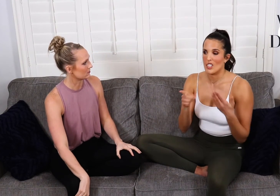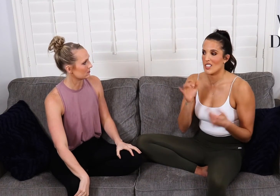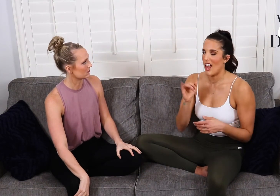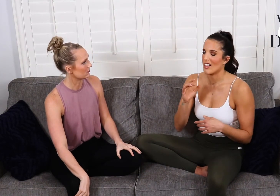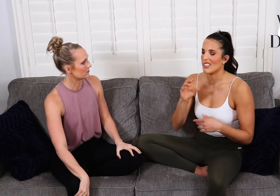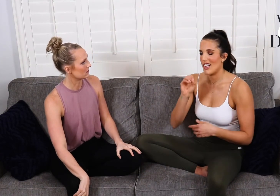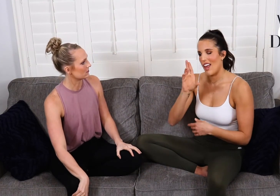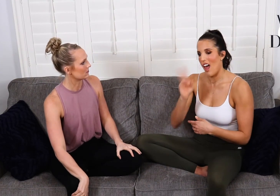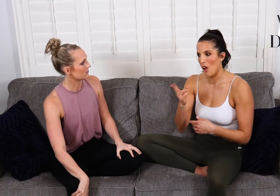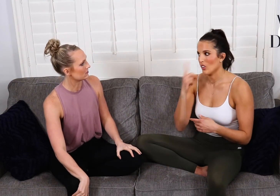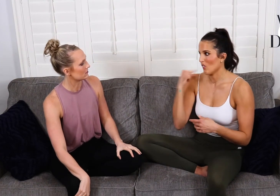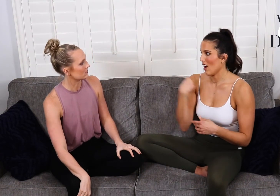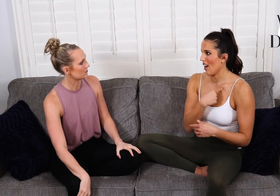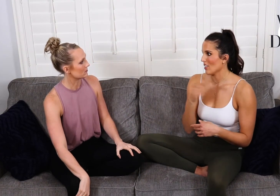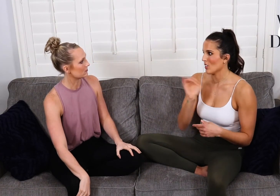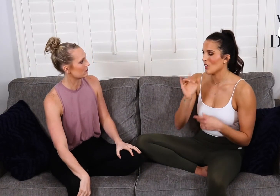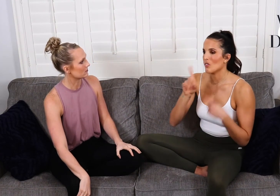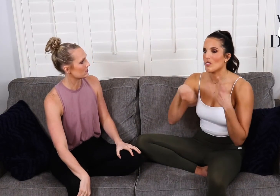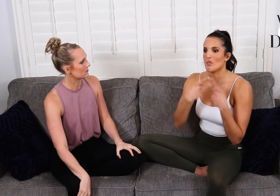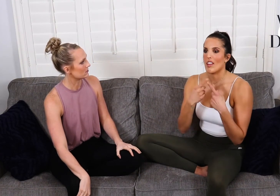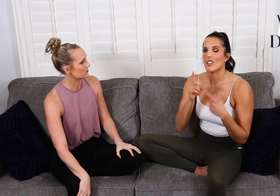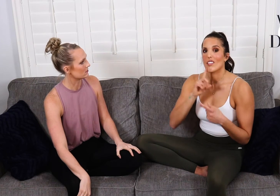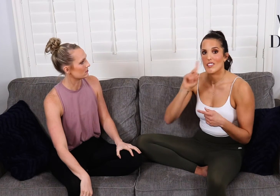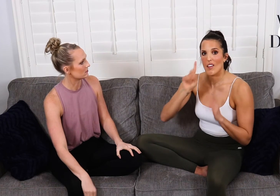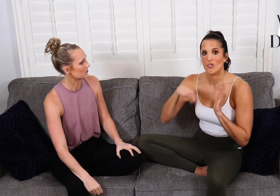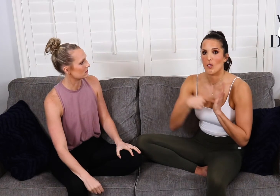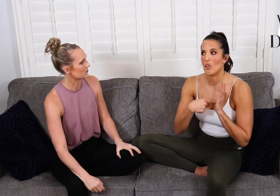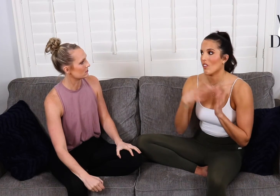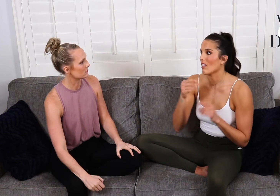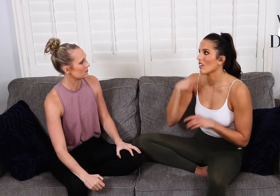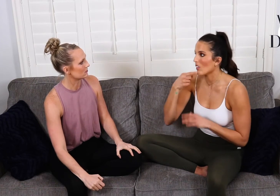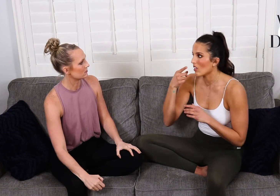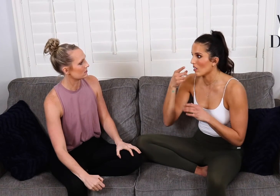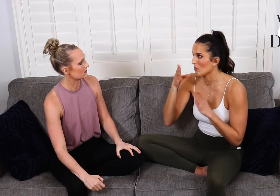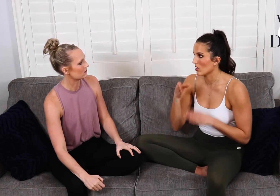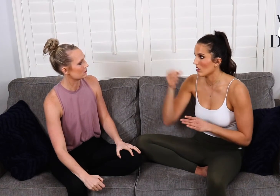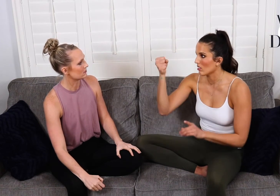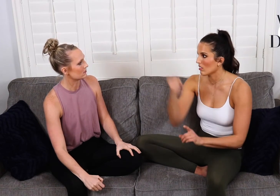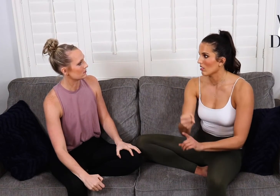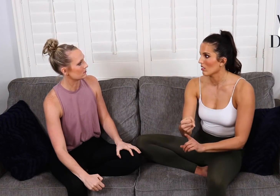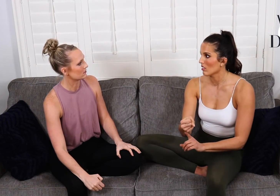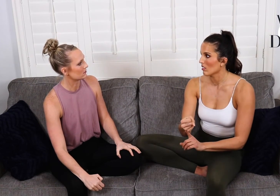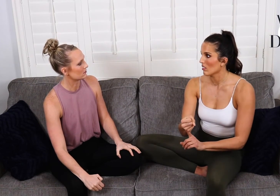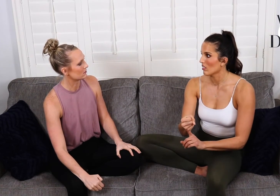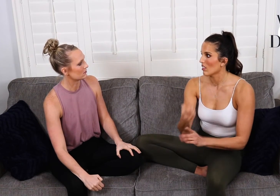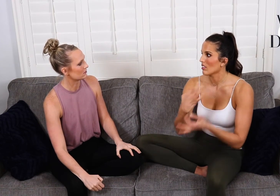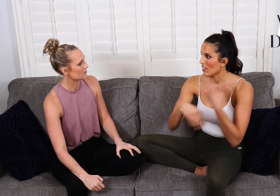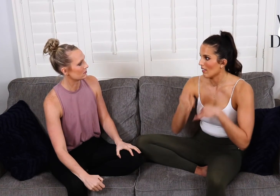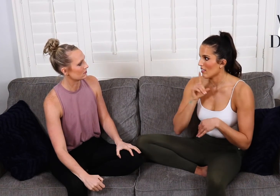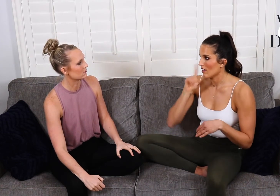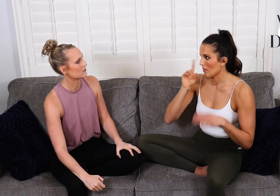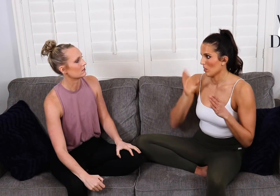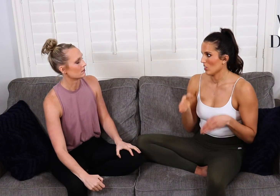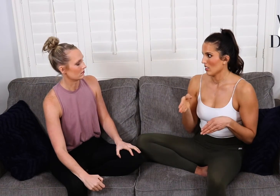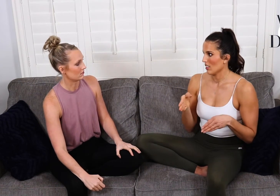and a discrimination that happened that hurts us is when there's a Deaf role and a hearing person gets put in that role instead of a Deaf